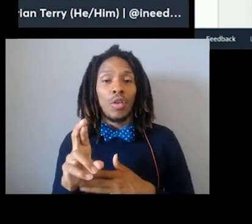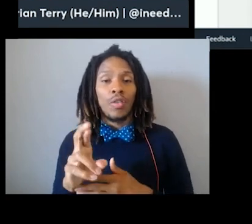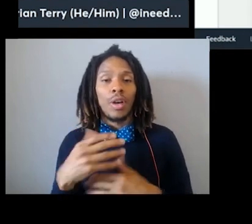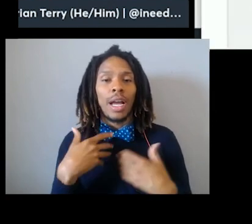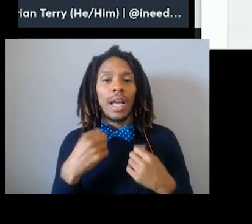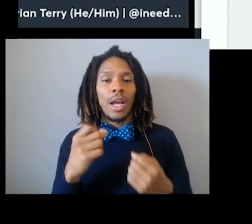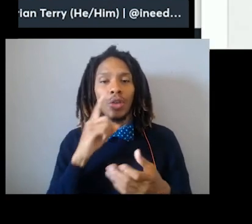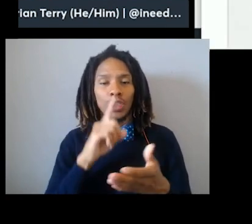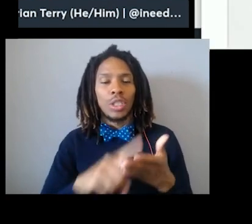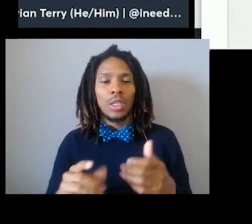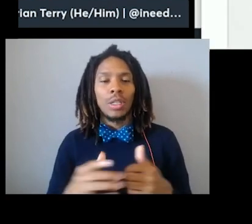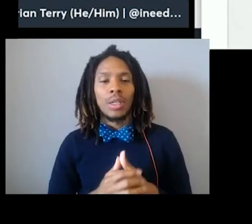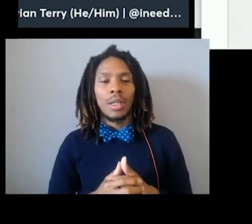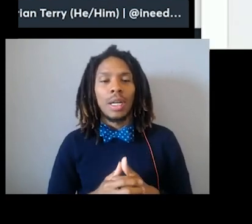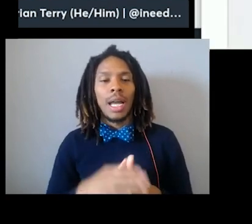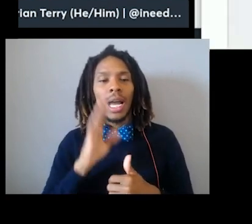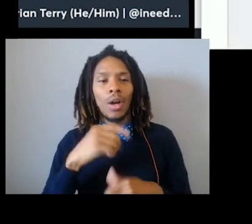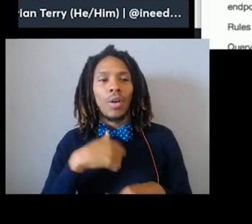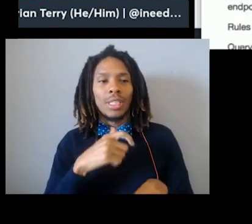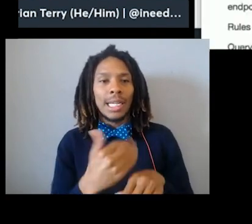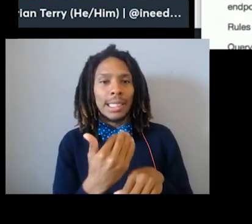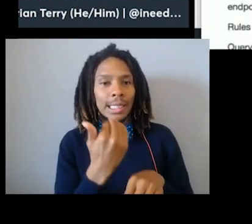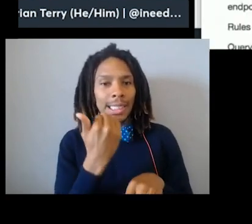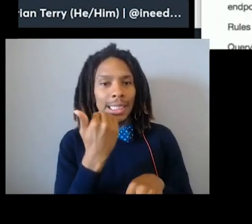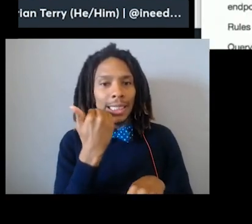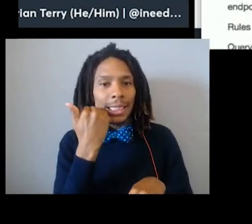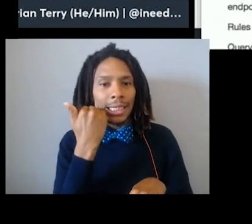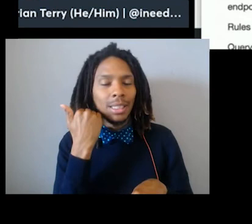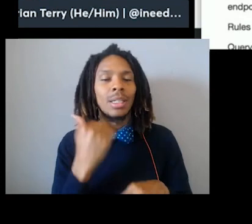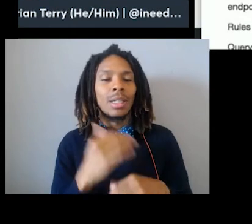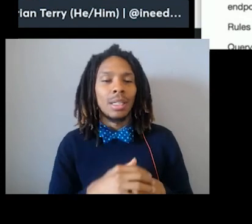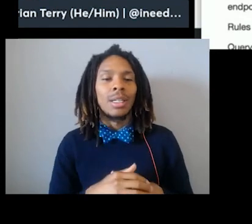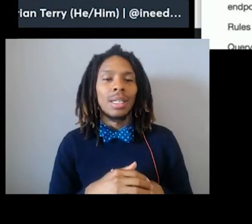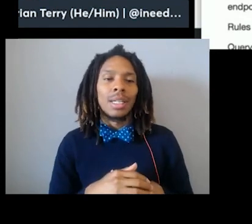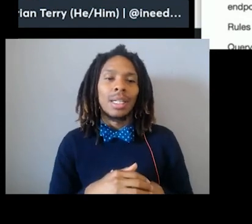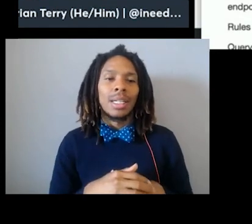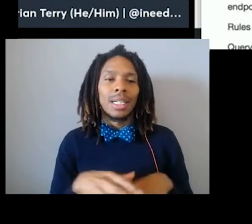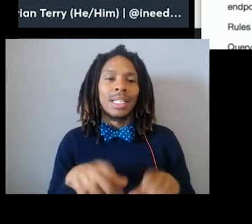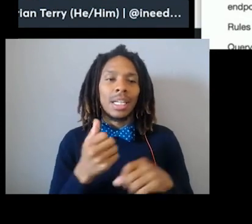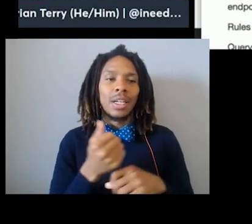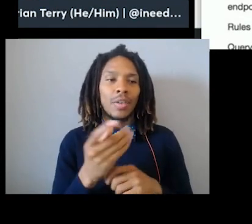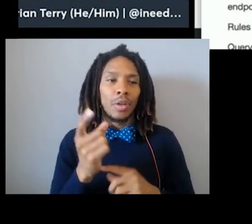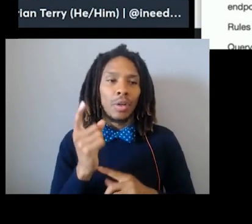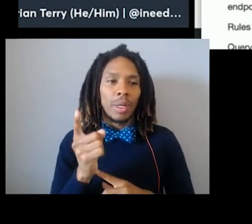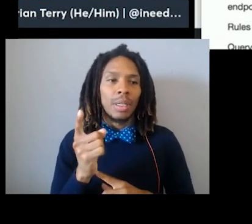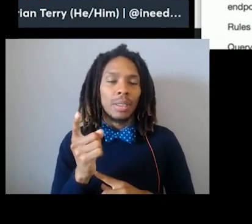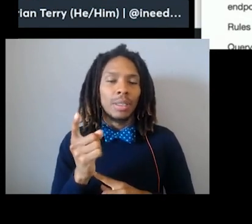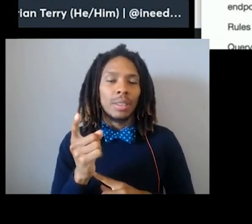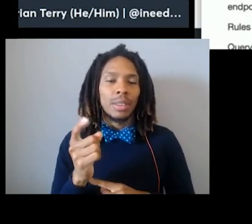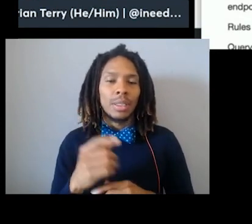Now I know we're running up on time. It does take a few minutes. If you'll humor me.